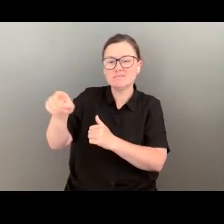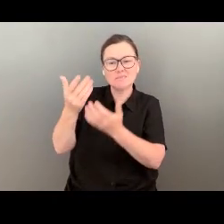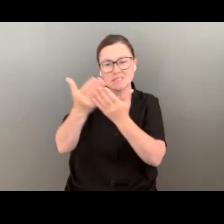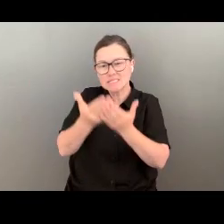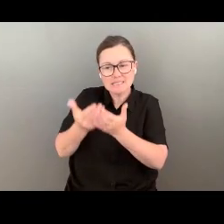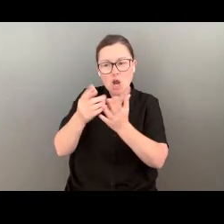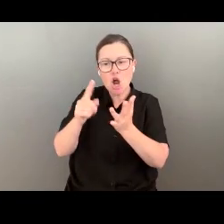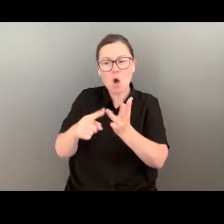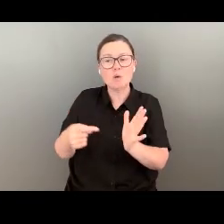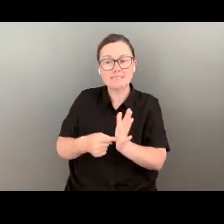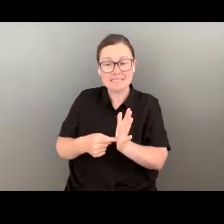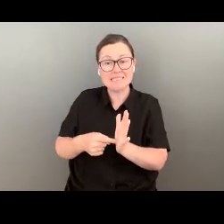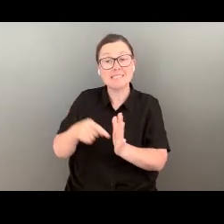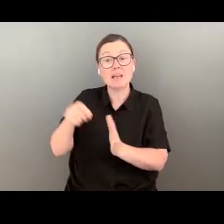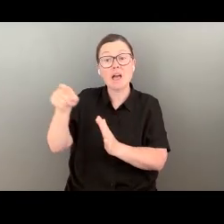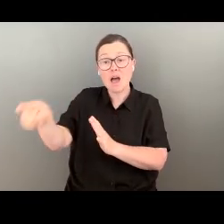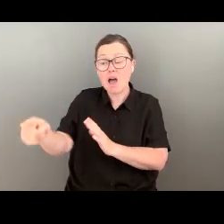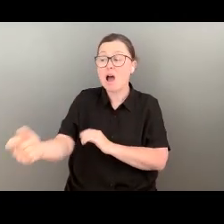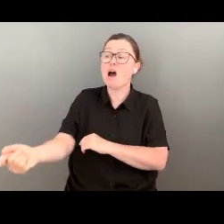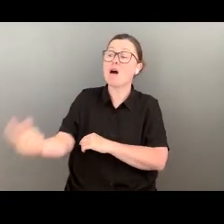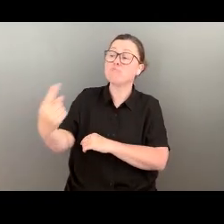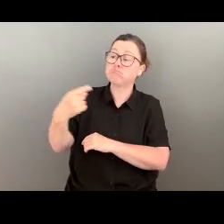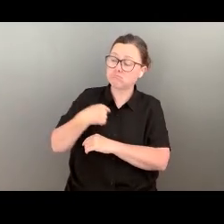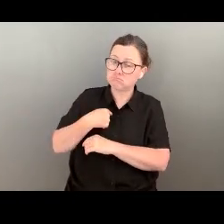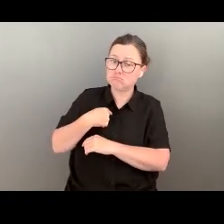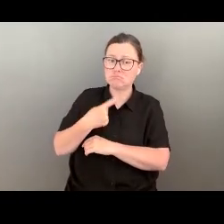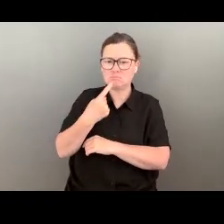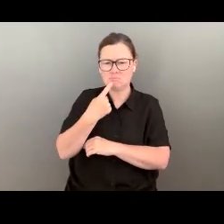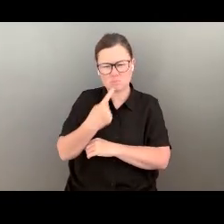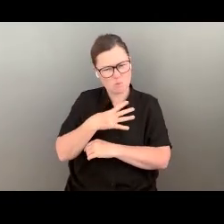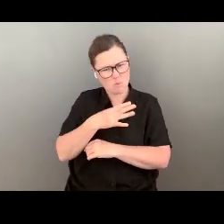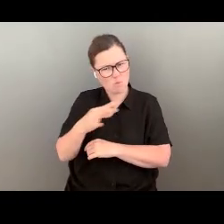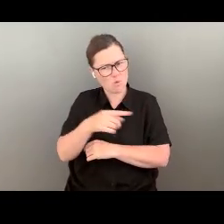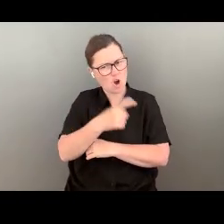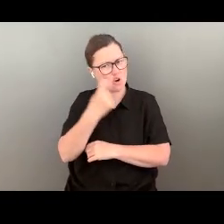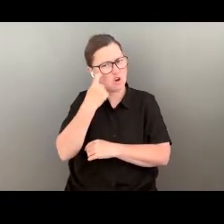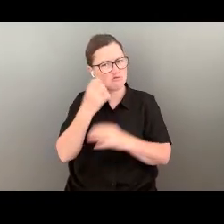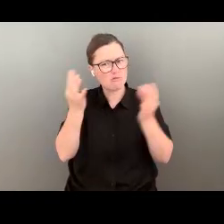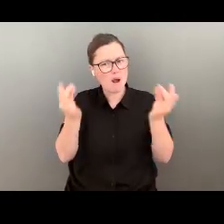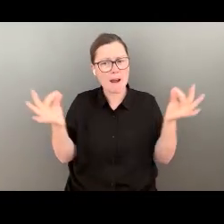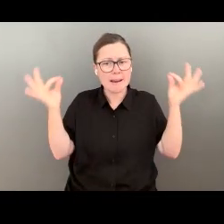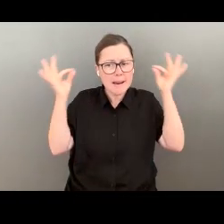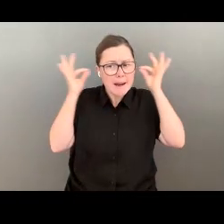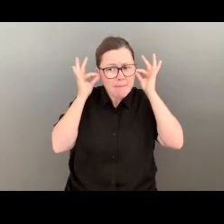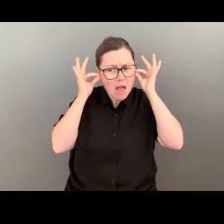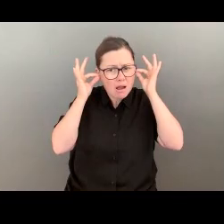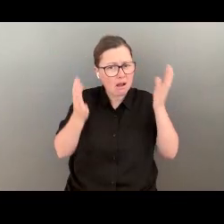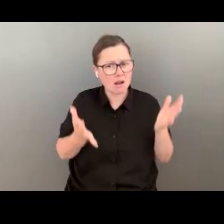Have you considered something like earplugs? And my first thought was, well, that would kind of detract